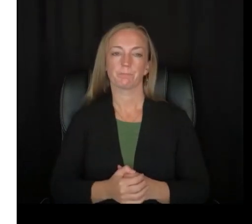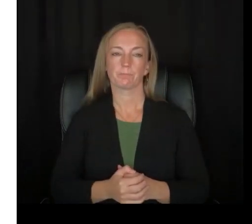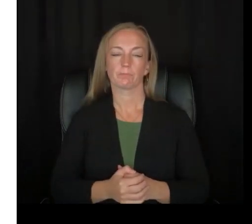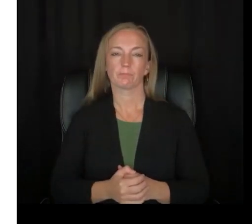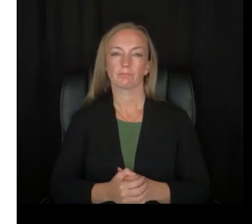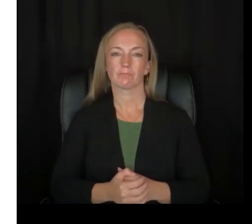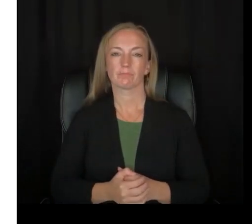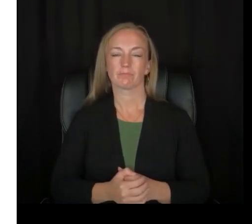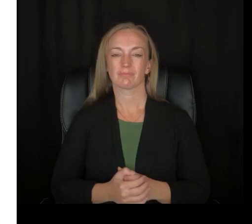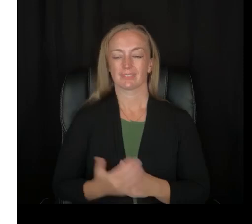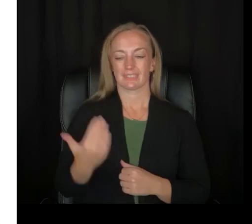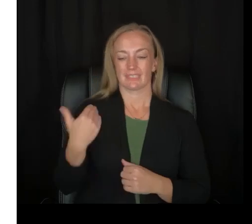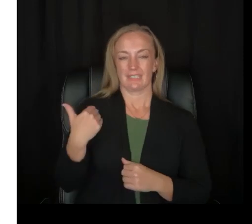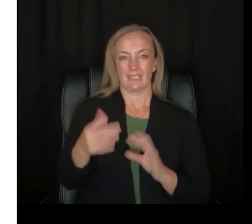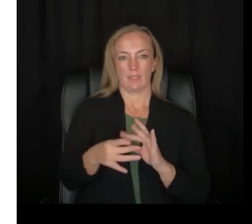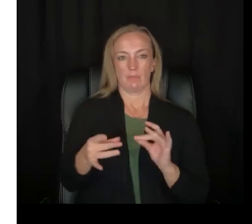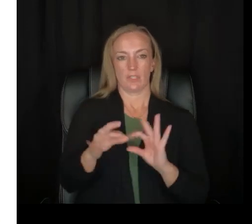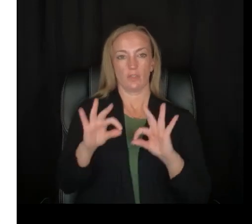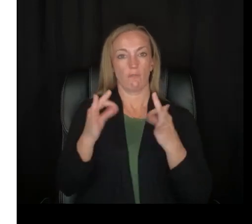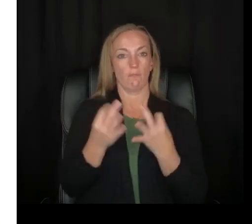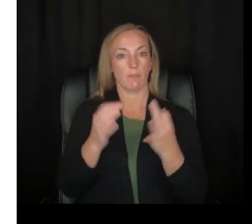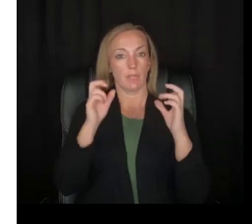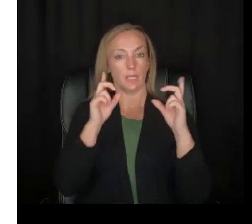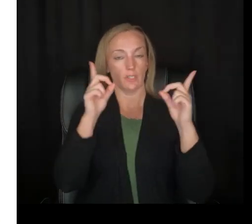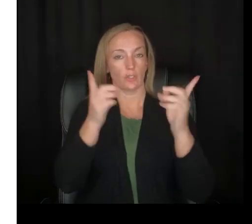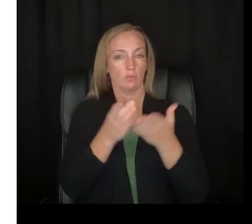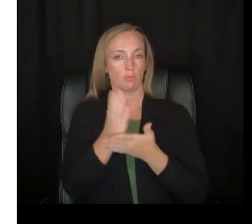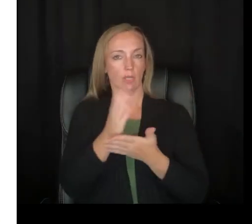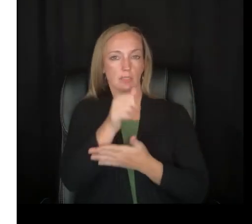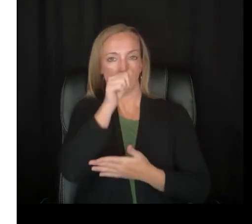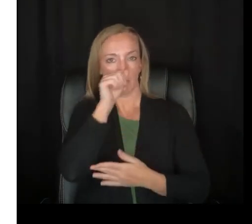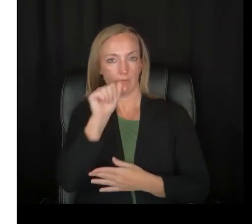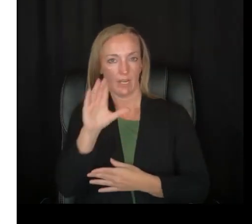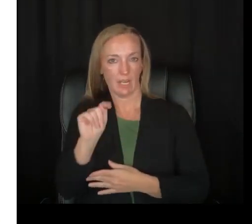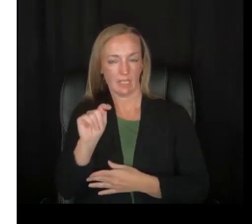Earlier we mentioned the Family Educational Rights and Privacy Act, or FERPA.